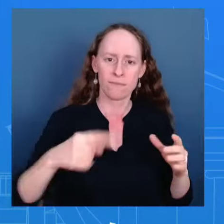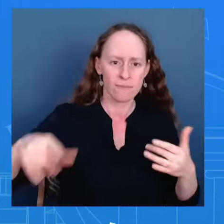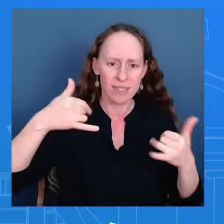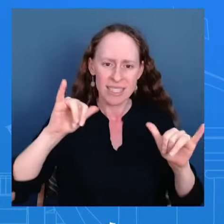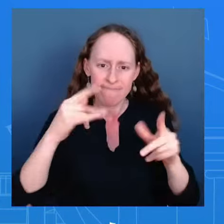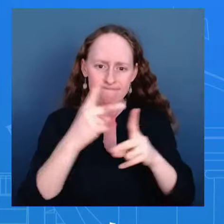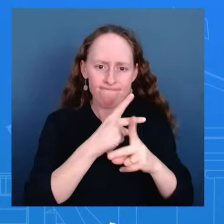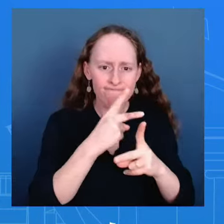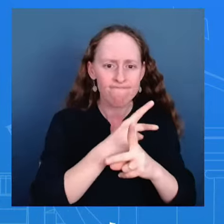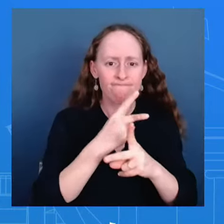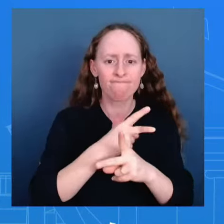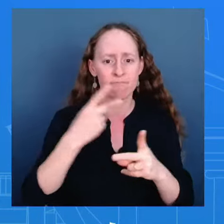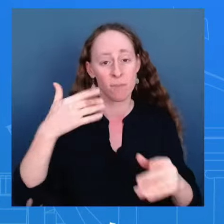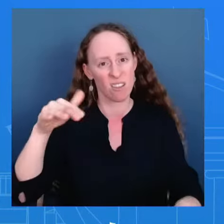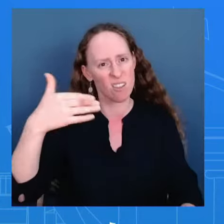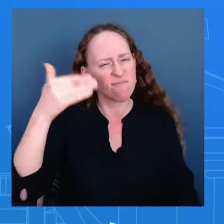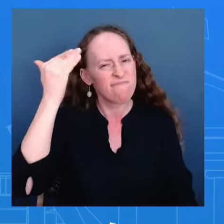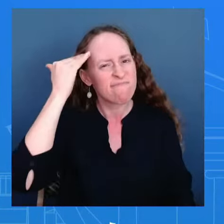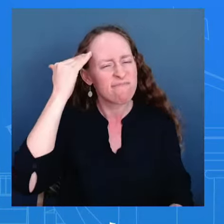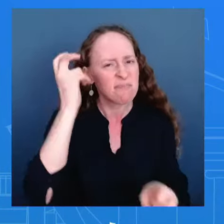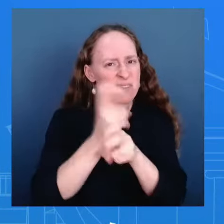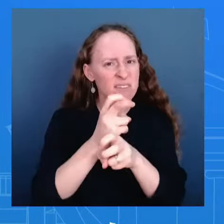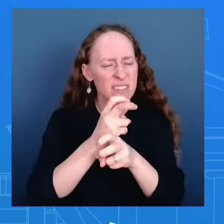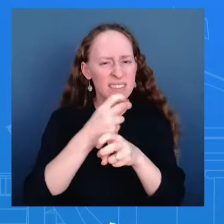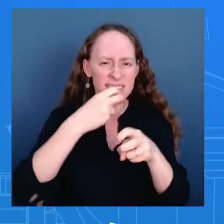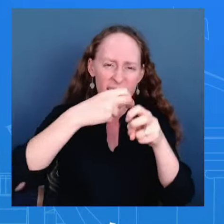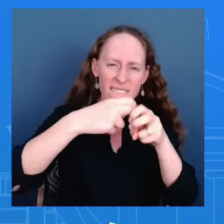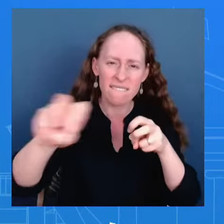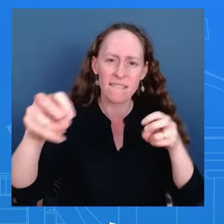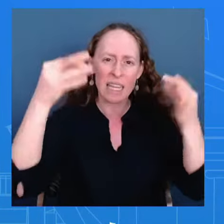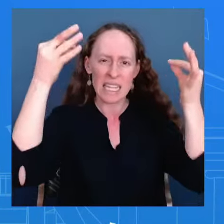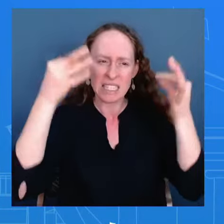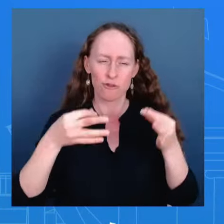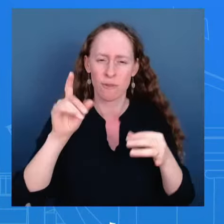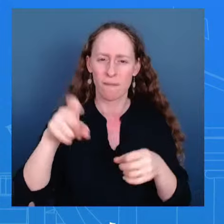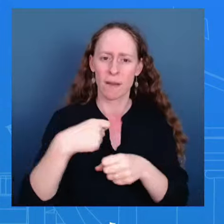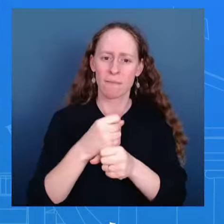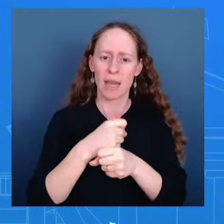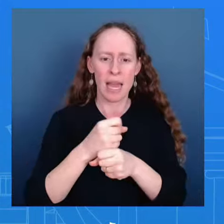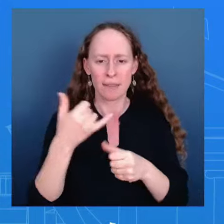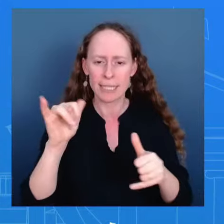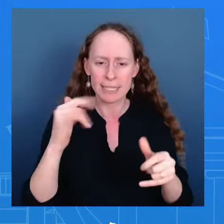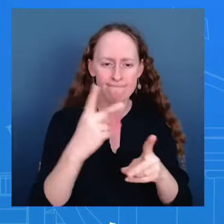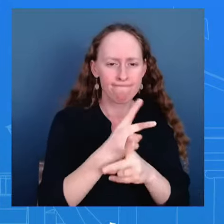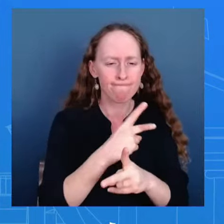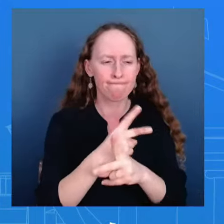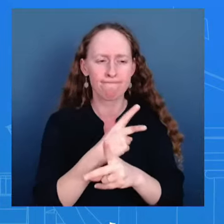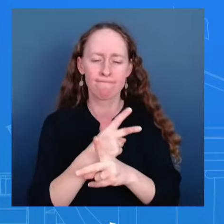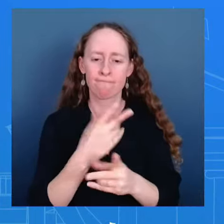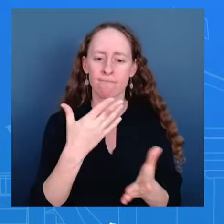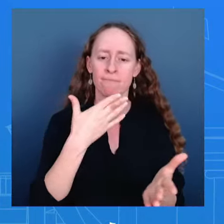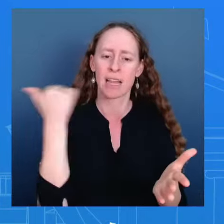and he's doing the best he can to act and lead according to his principles. The Press: On the different topic, a question about suspected